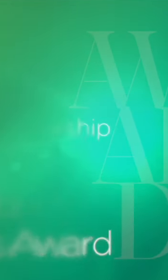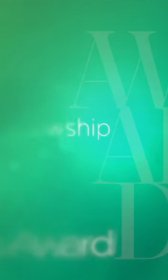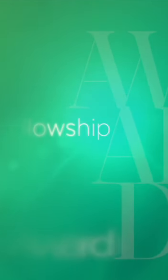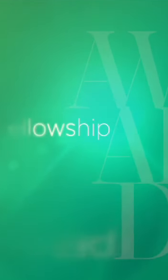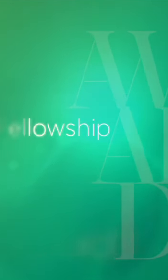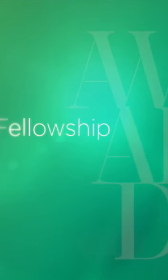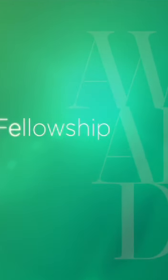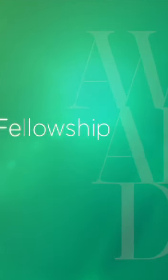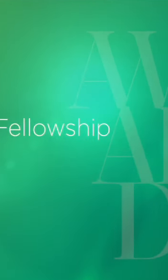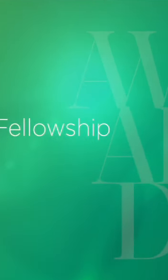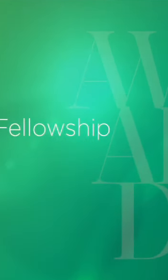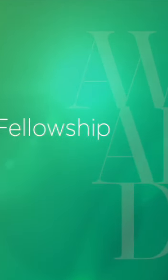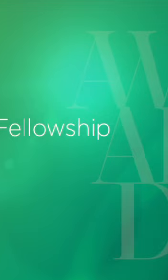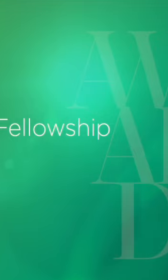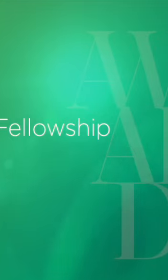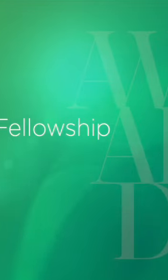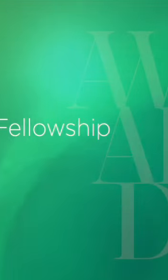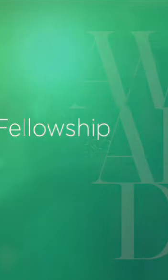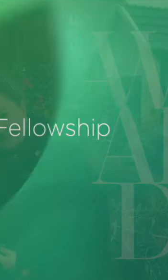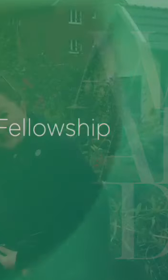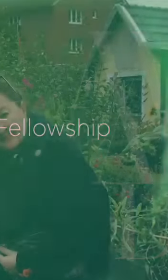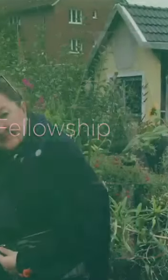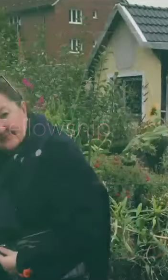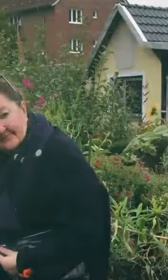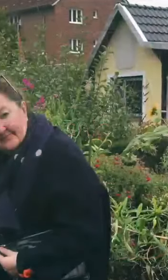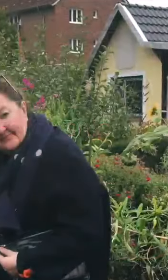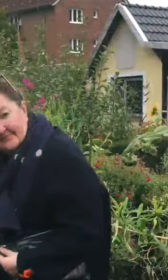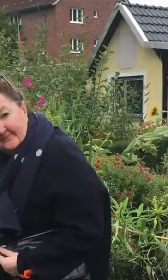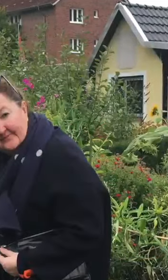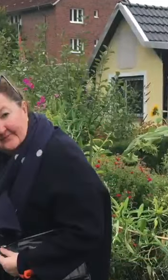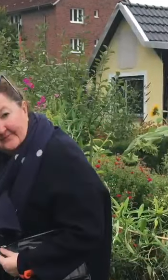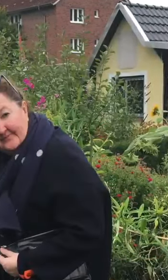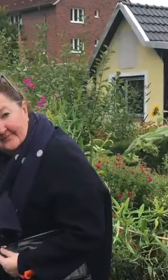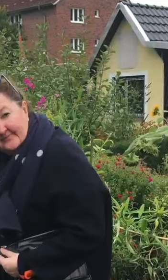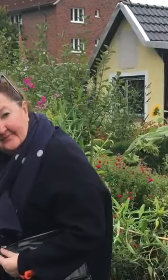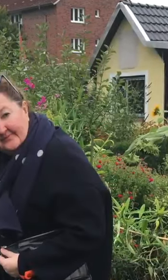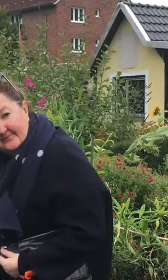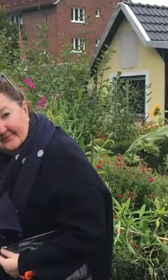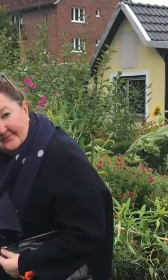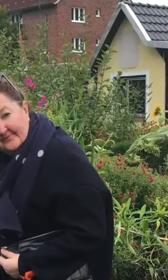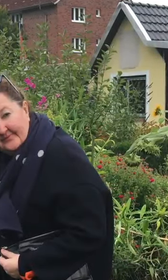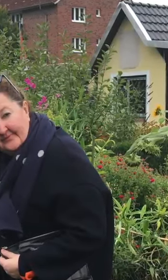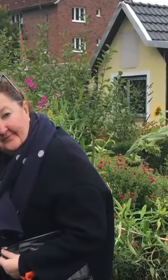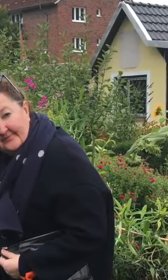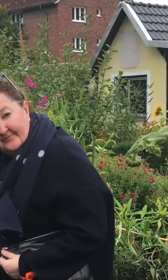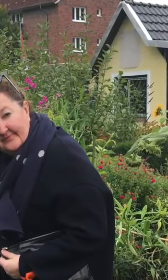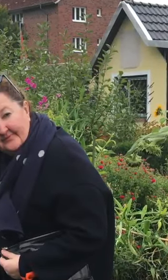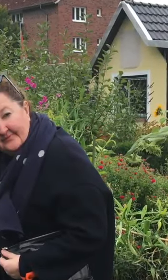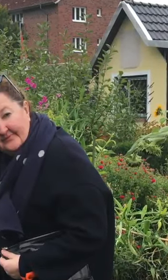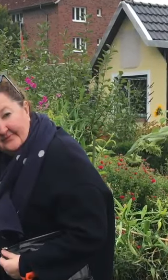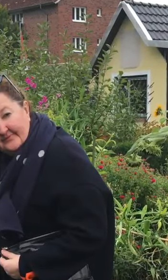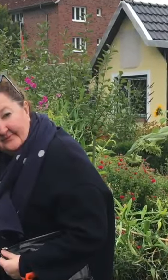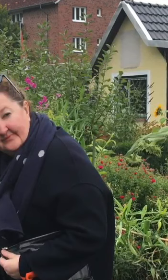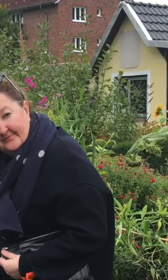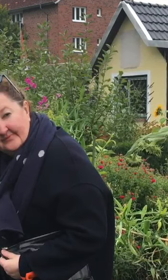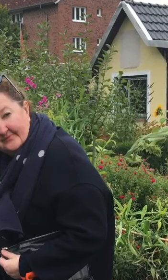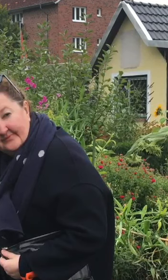and the Sidney Myer Creative Fellowship. This wide recognition, coupled with his many public commissions, reviews,